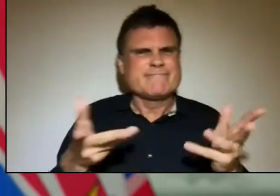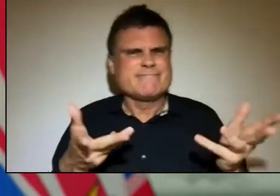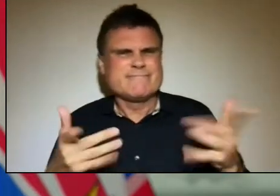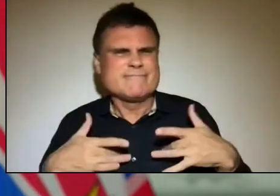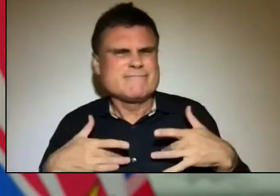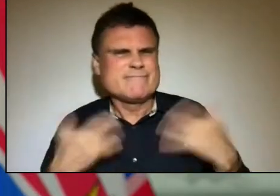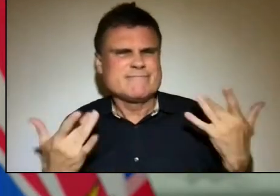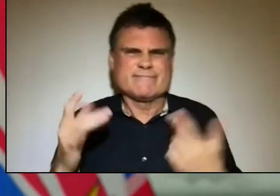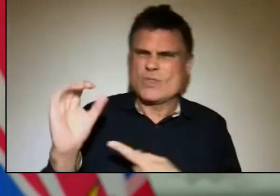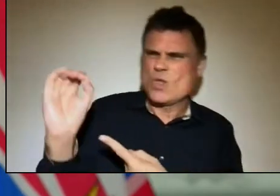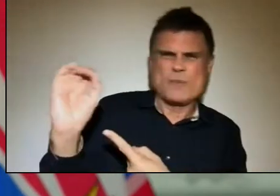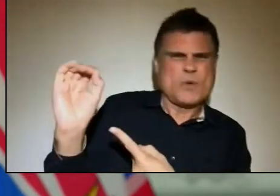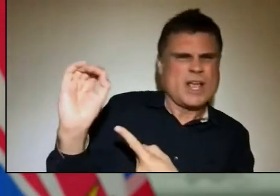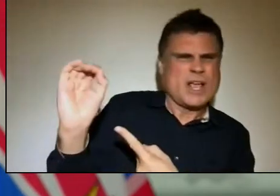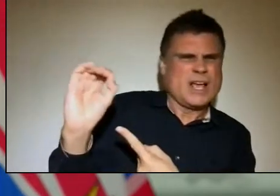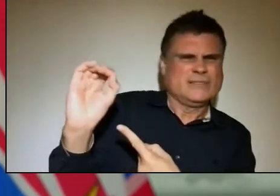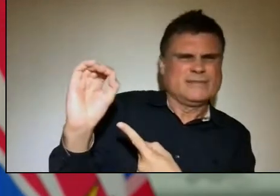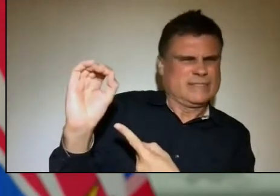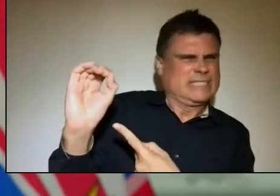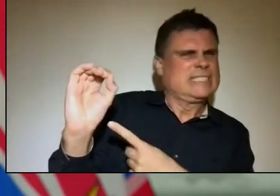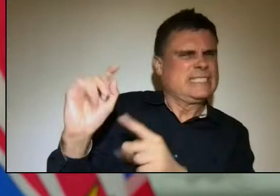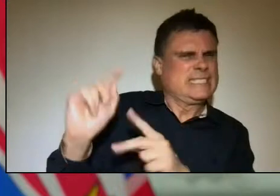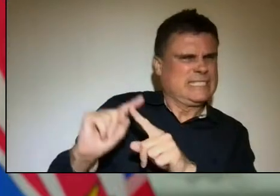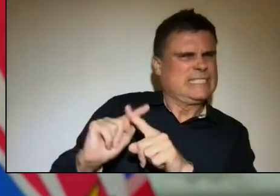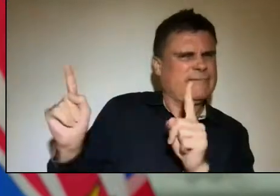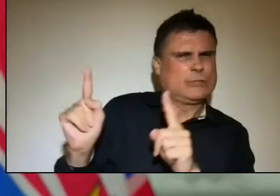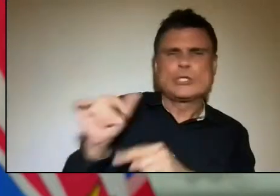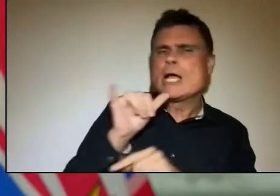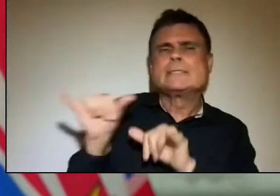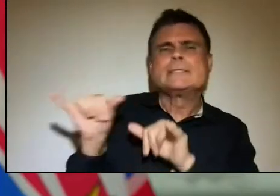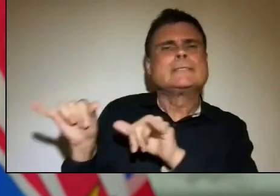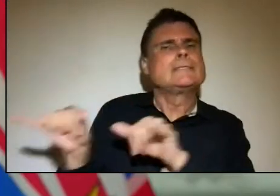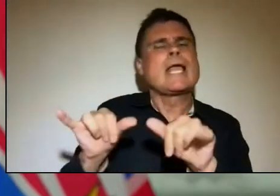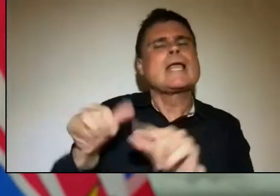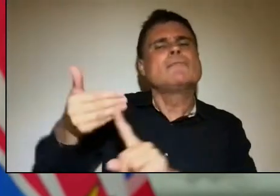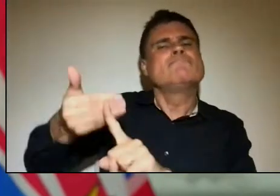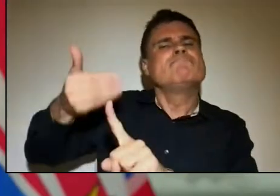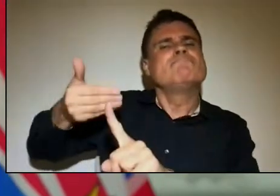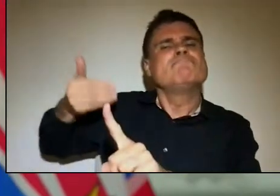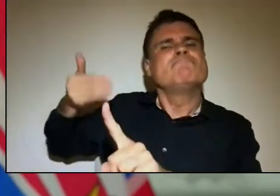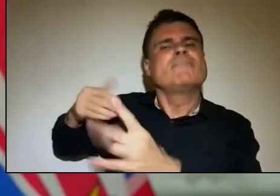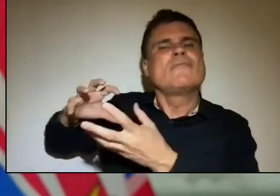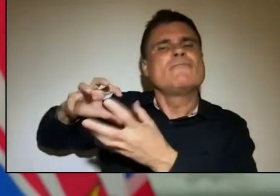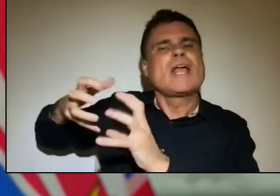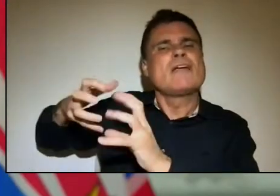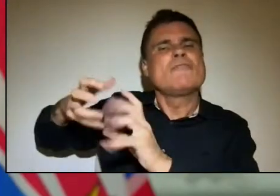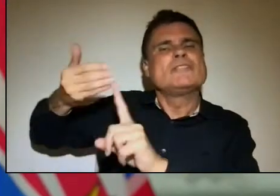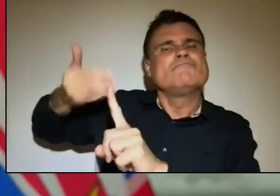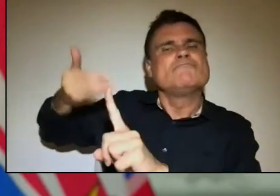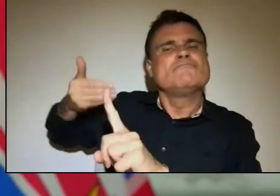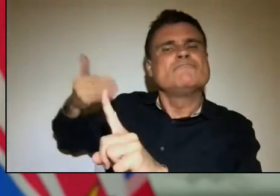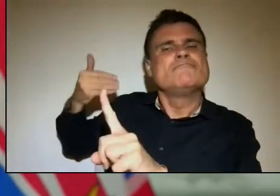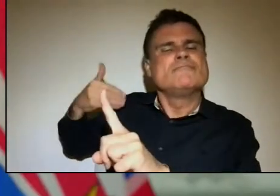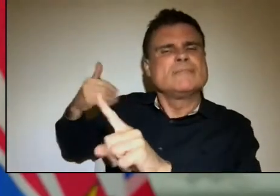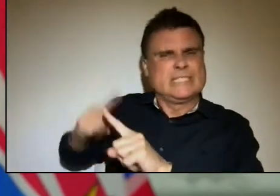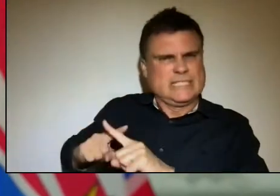spreading through our communities in a way that is different from other variants that we've seen over the past